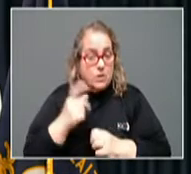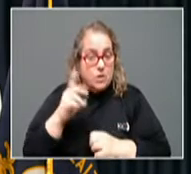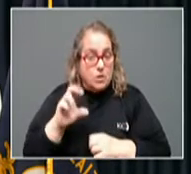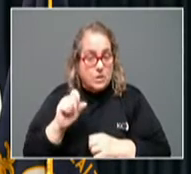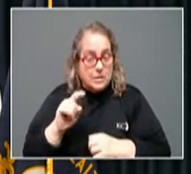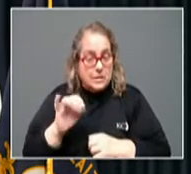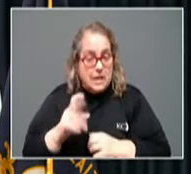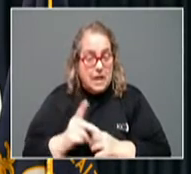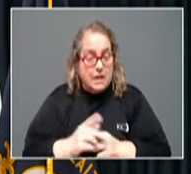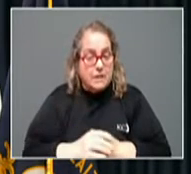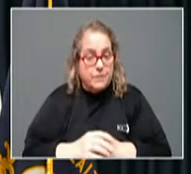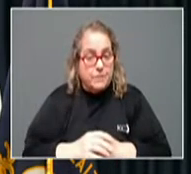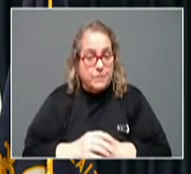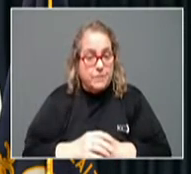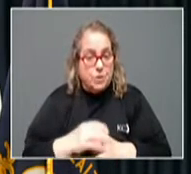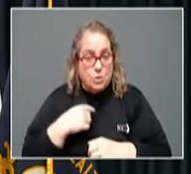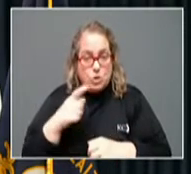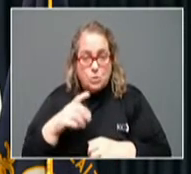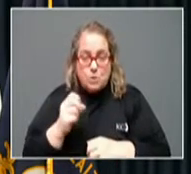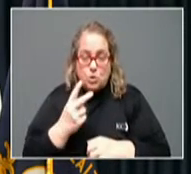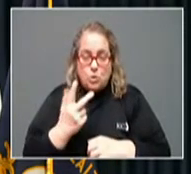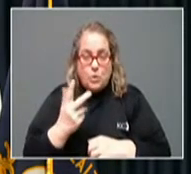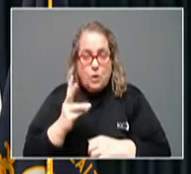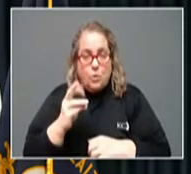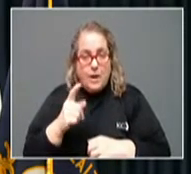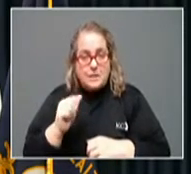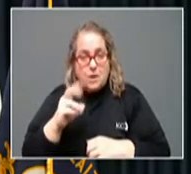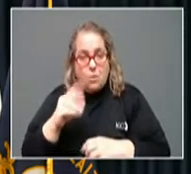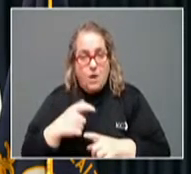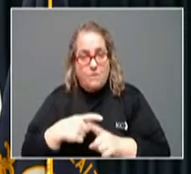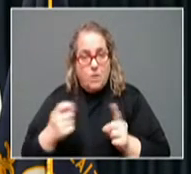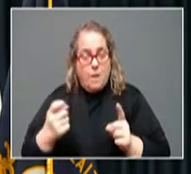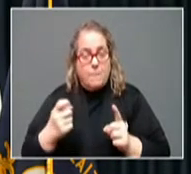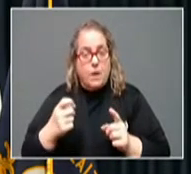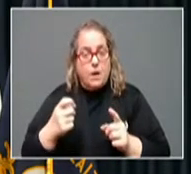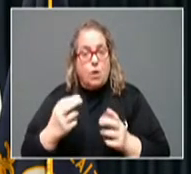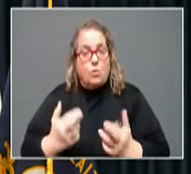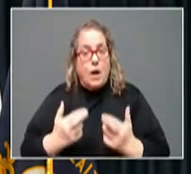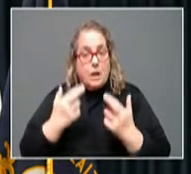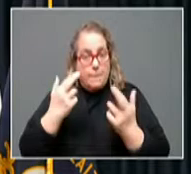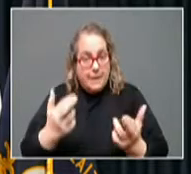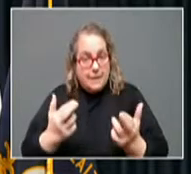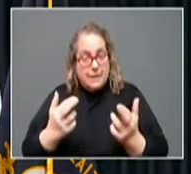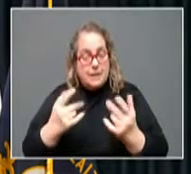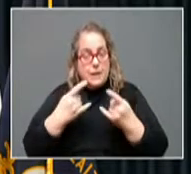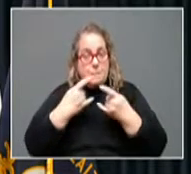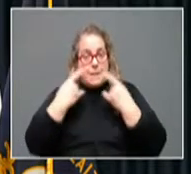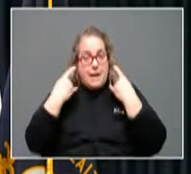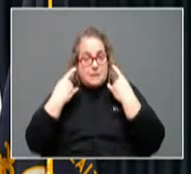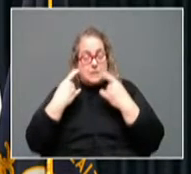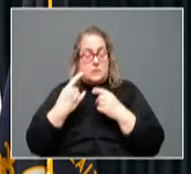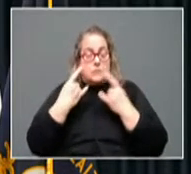recommended boosting on last department uh recommendation. What do parents need